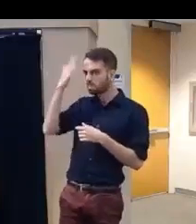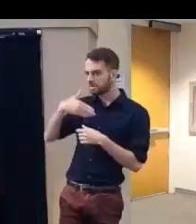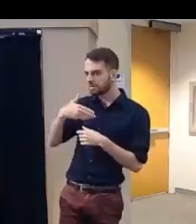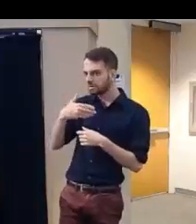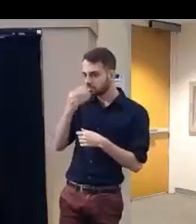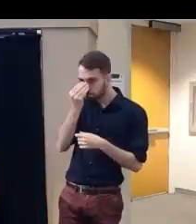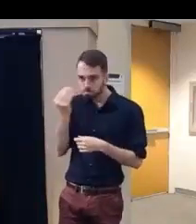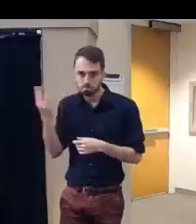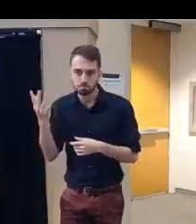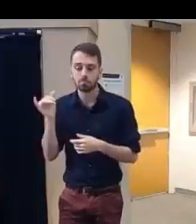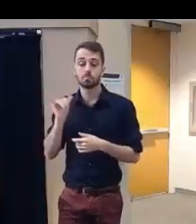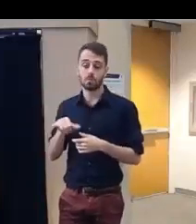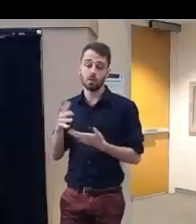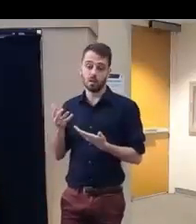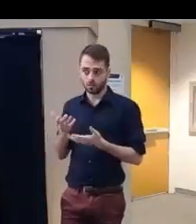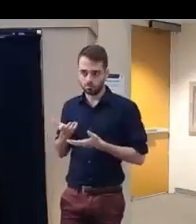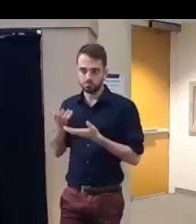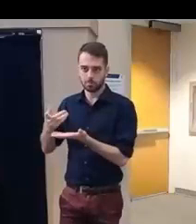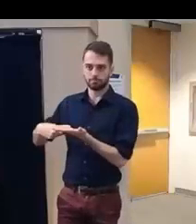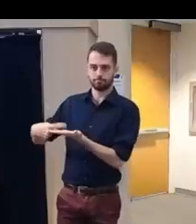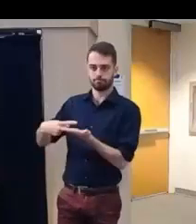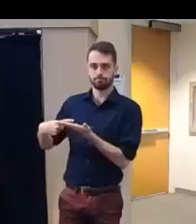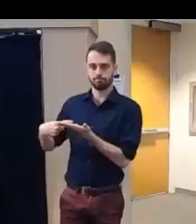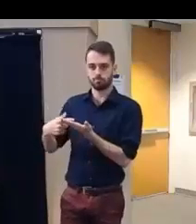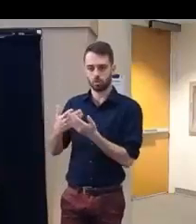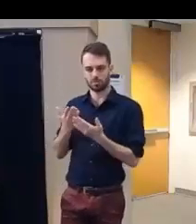um practice proposing interventions or proposing changes in the treatment plan